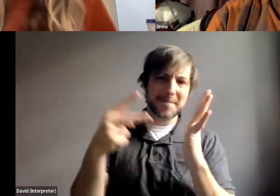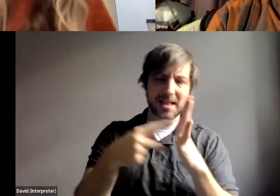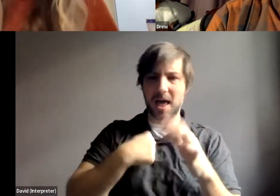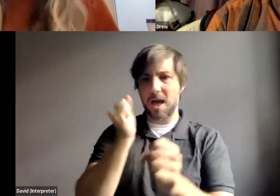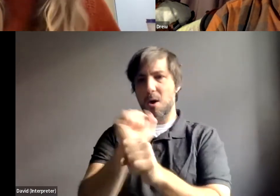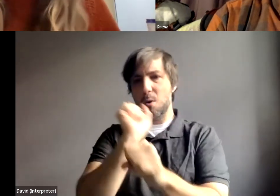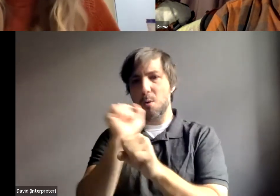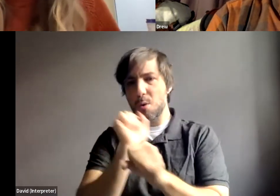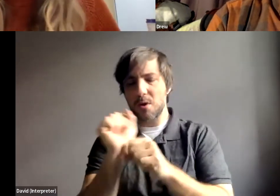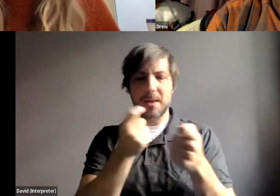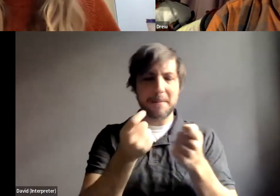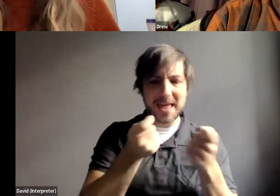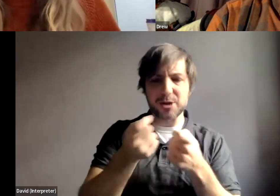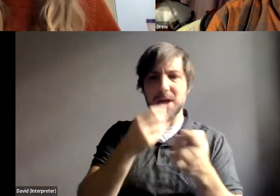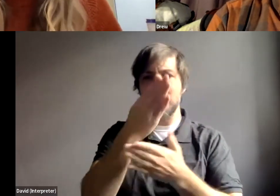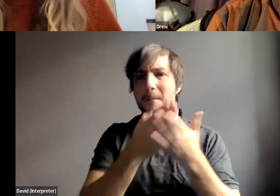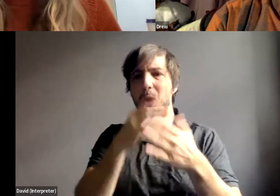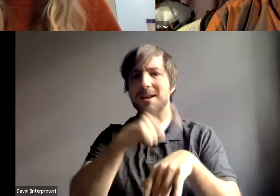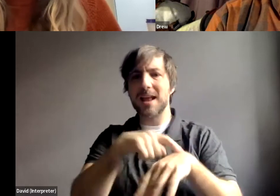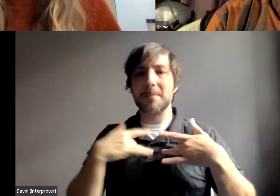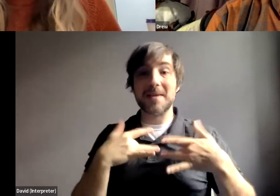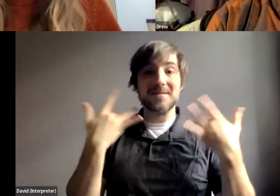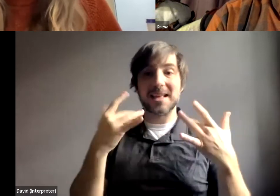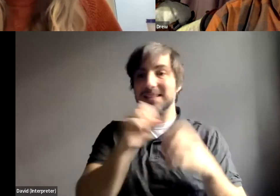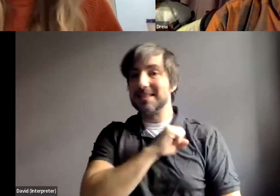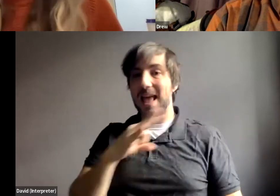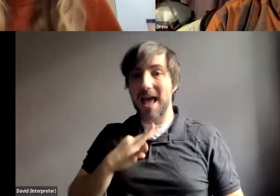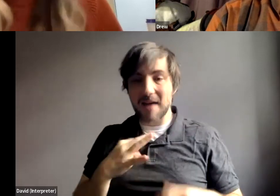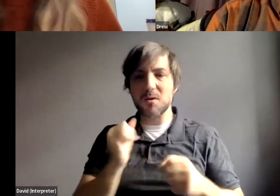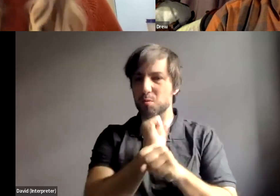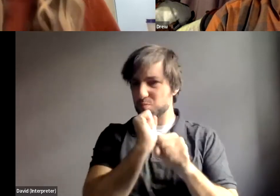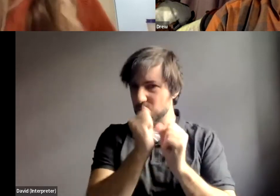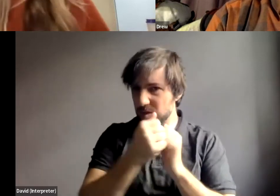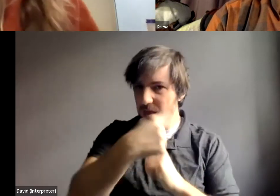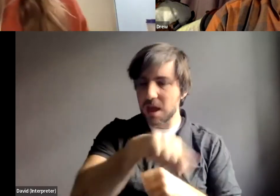part time event staff and worked every event